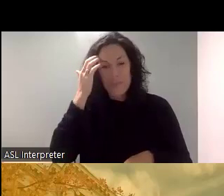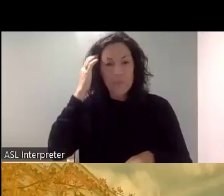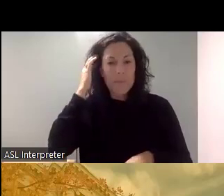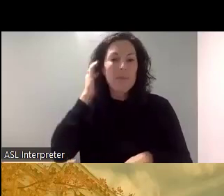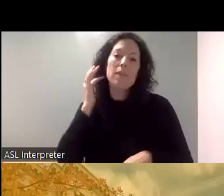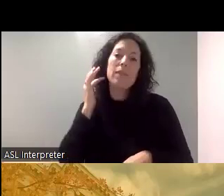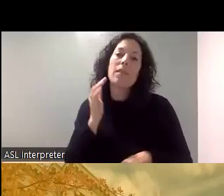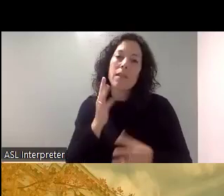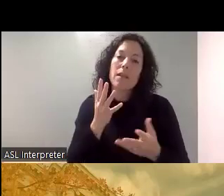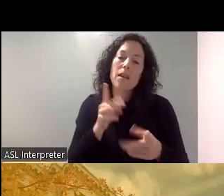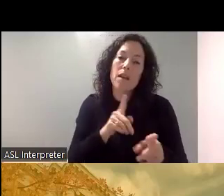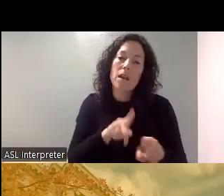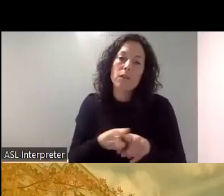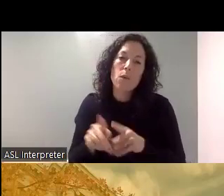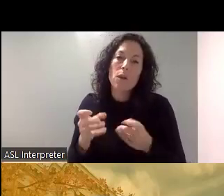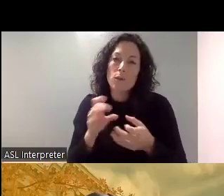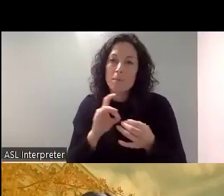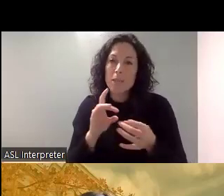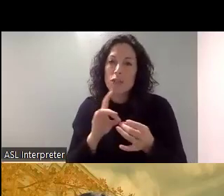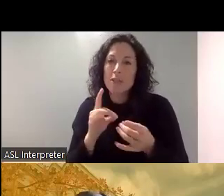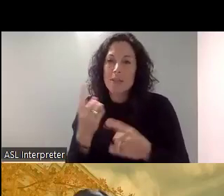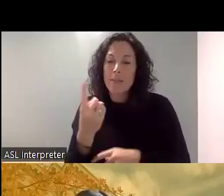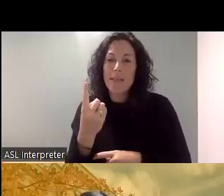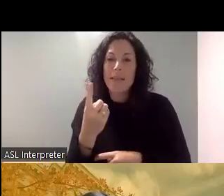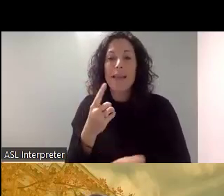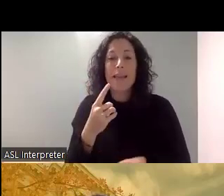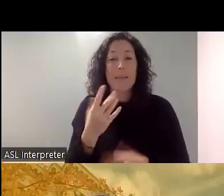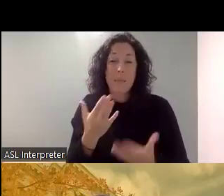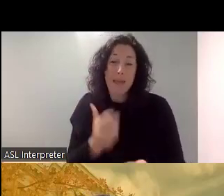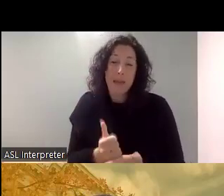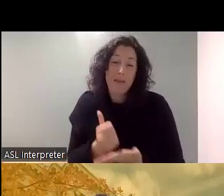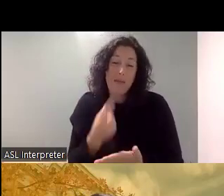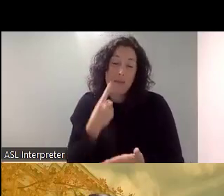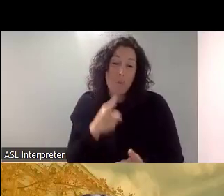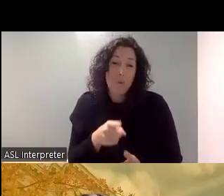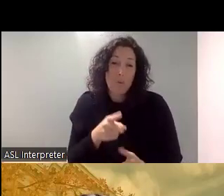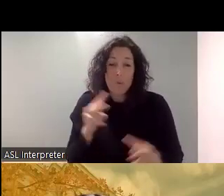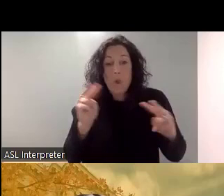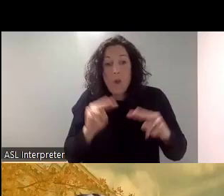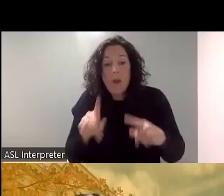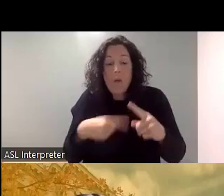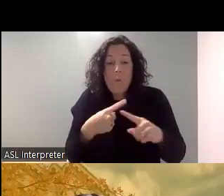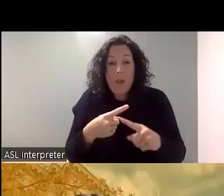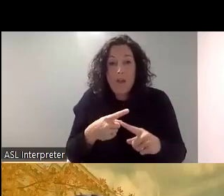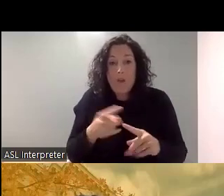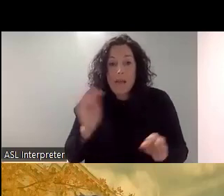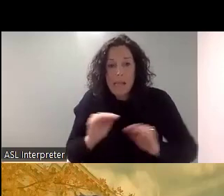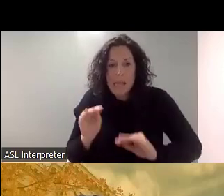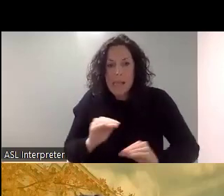I want to mention something that might be really helpful for you to look at when you're putting those collaborations together,